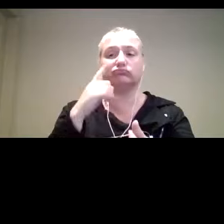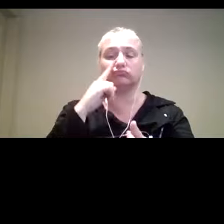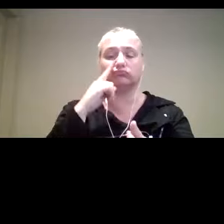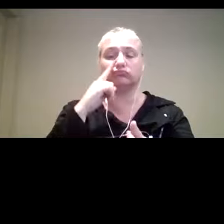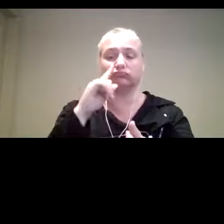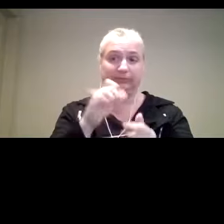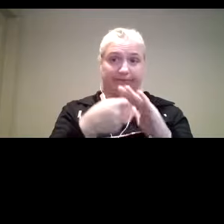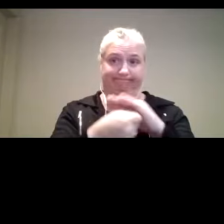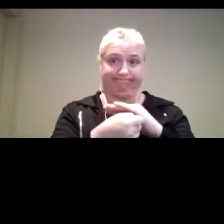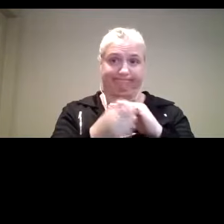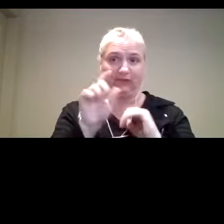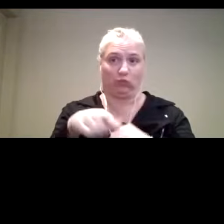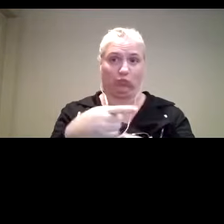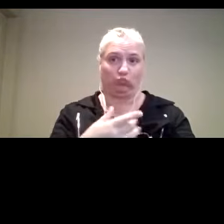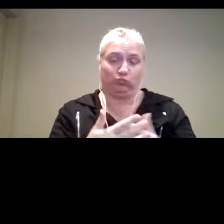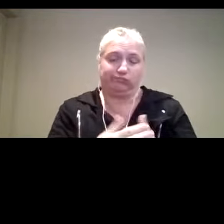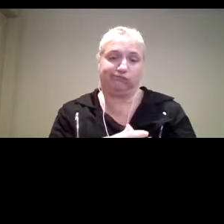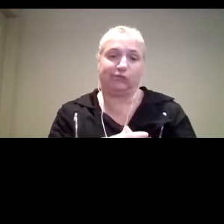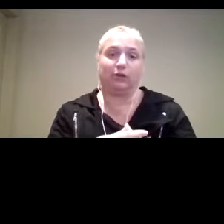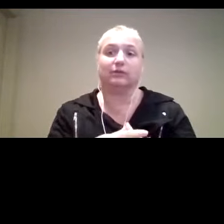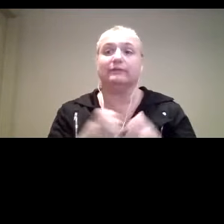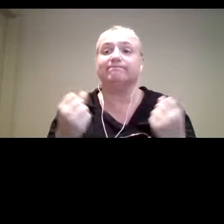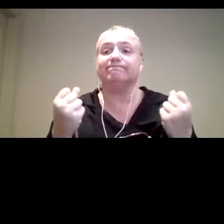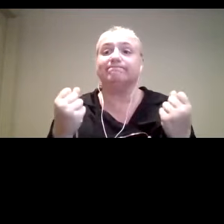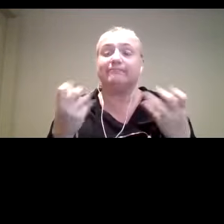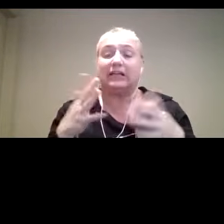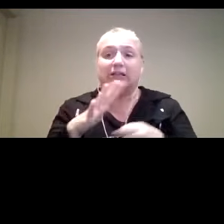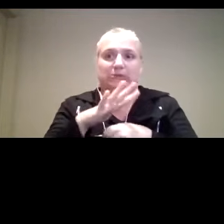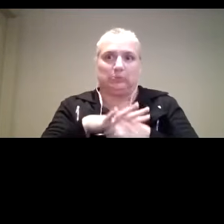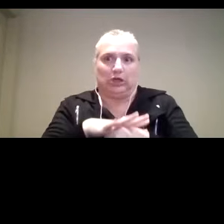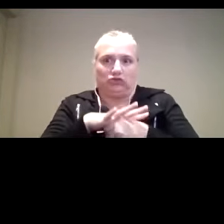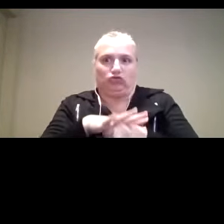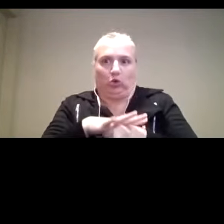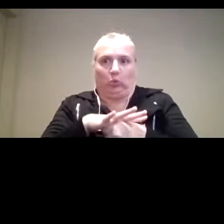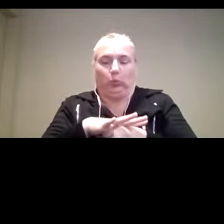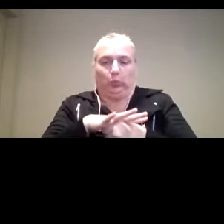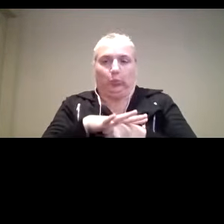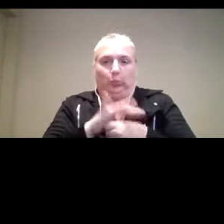So, that brings a lot of pressure onto the IEP team.